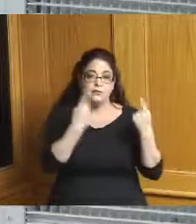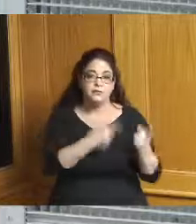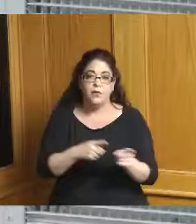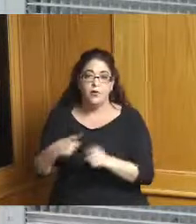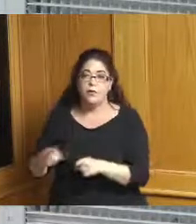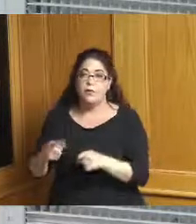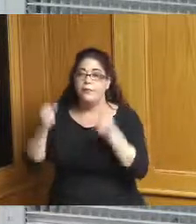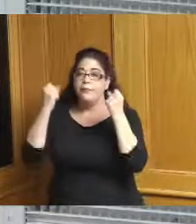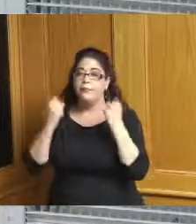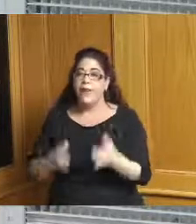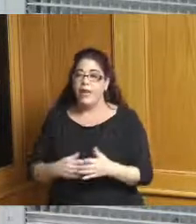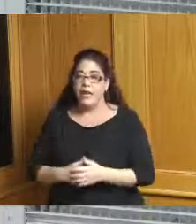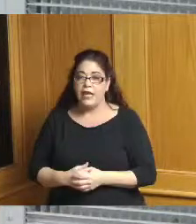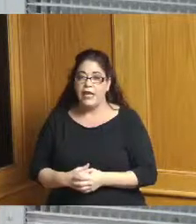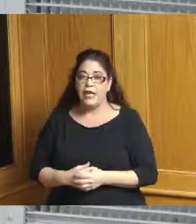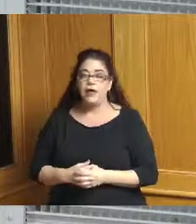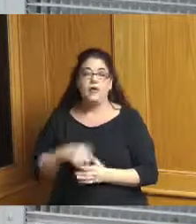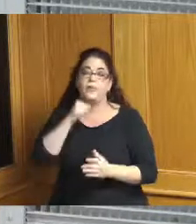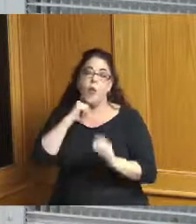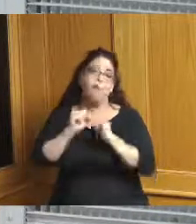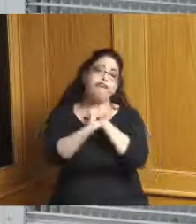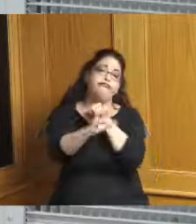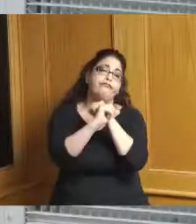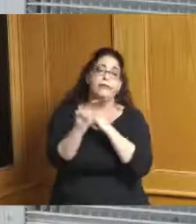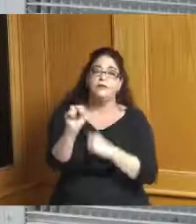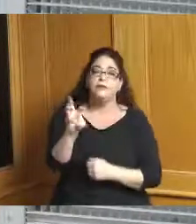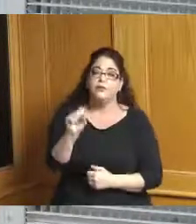of them don't get a lot of publicity a lot of notice but they've been very successful in the